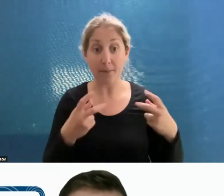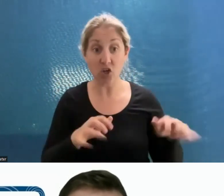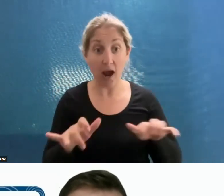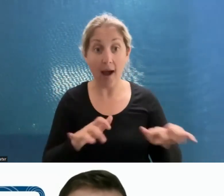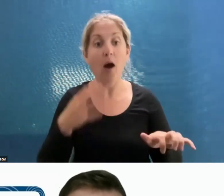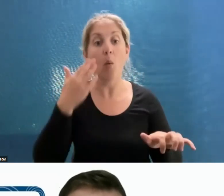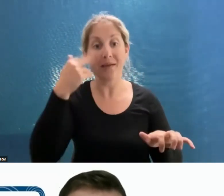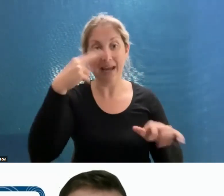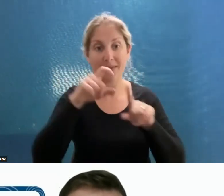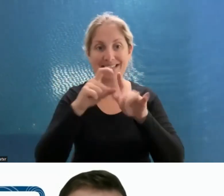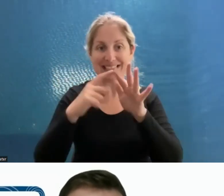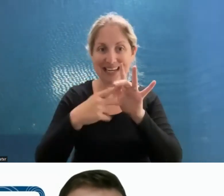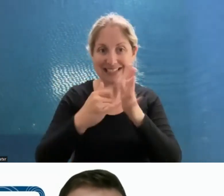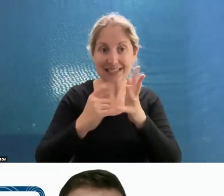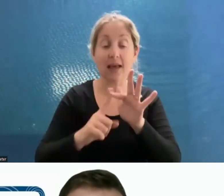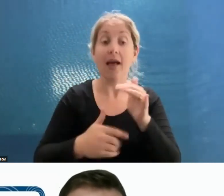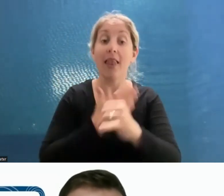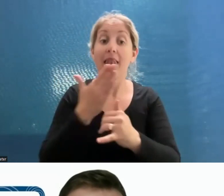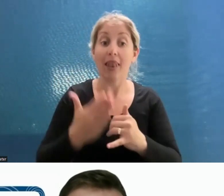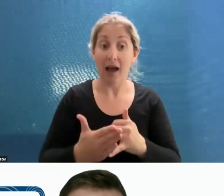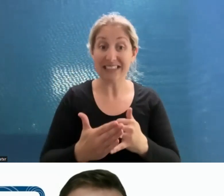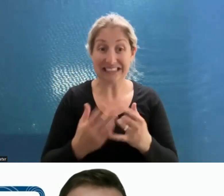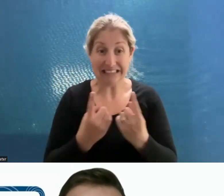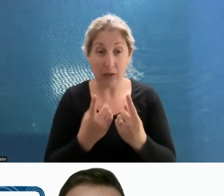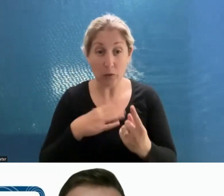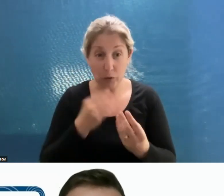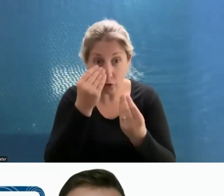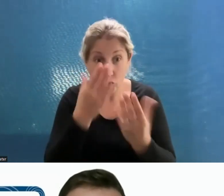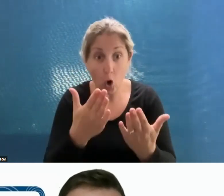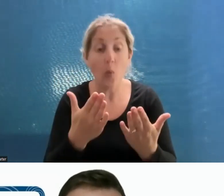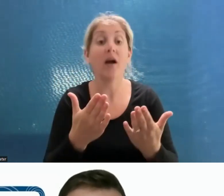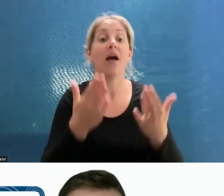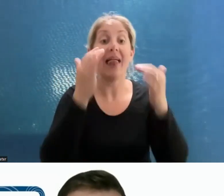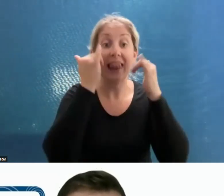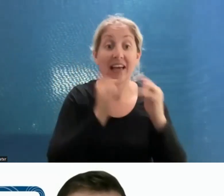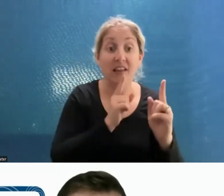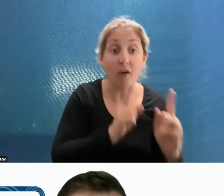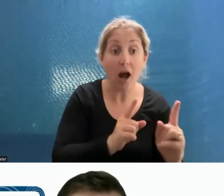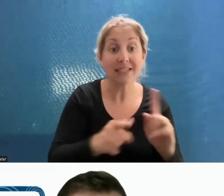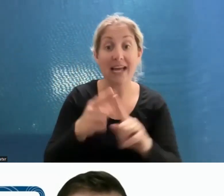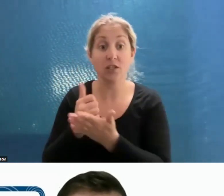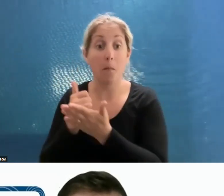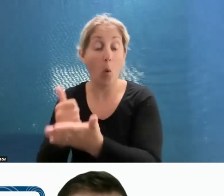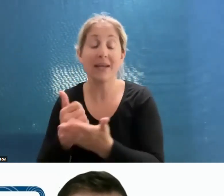A final reminder that free advocacy and legal support is available to people taking part in the IER program.